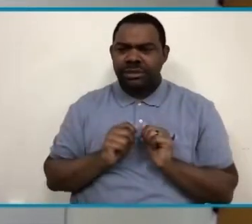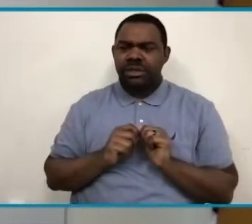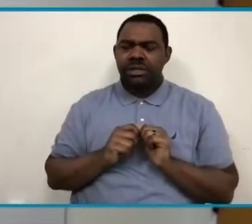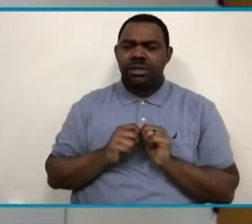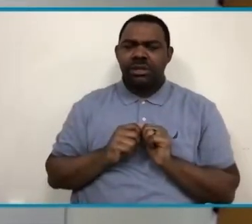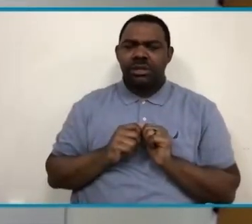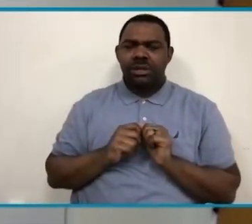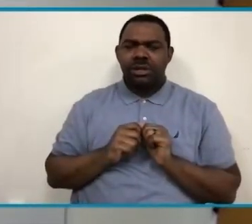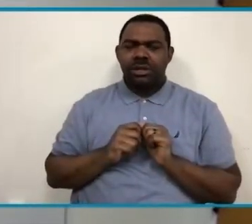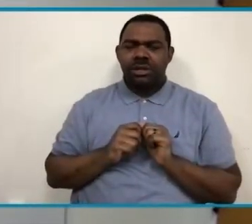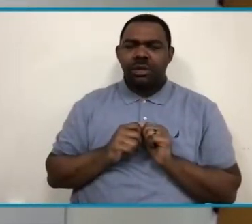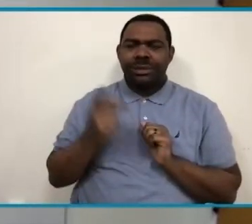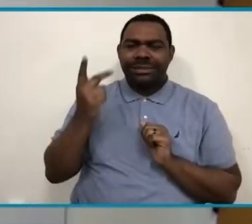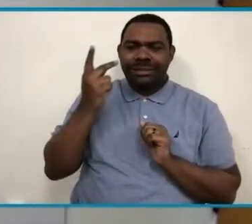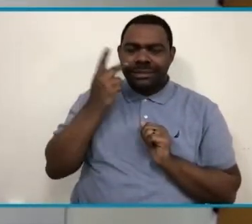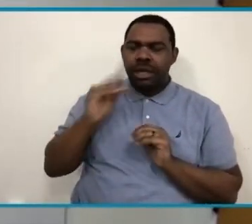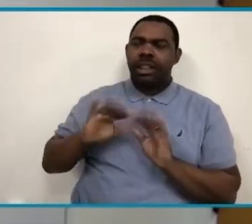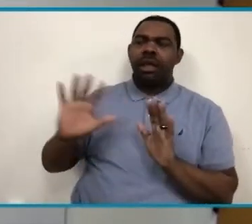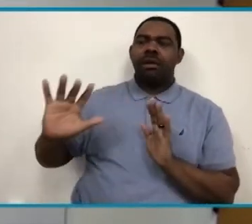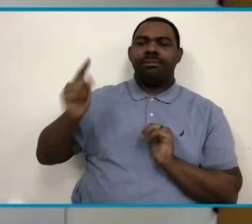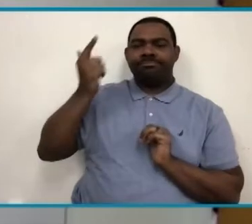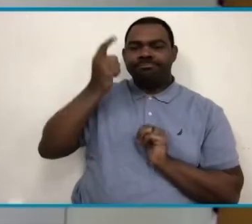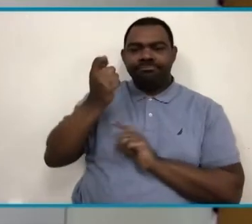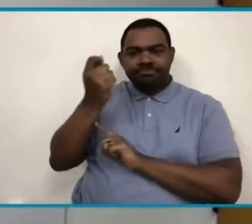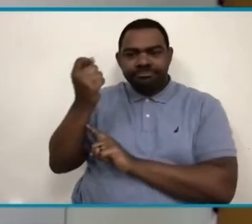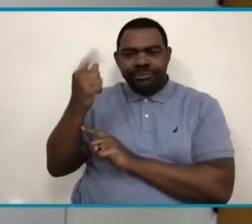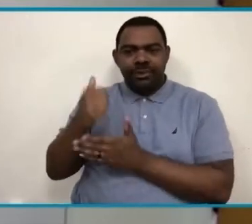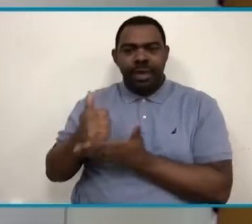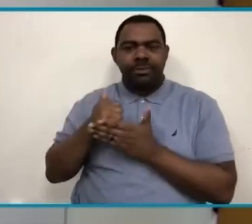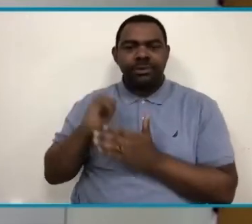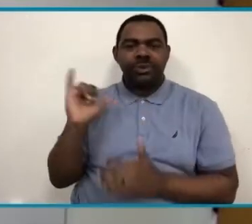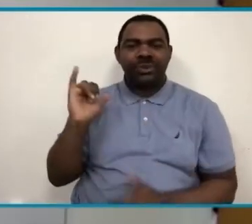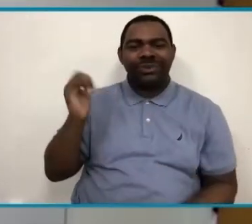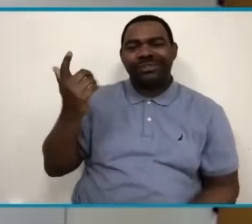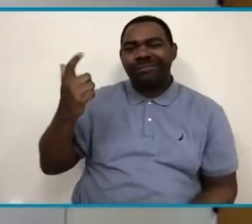way. So we'll be measuring frontal limbic activities, the emotional brain and such and how this